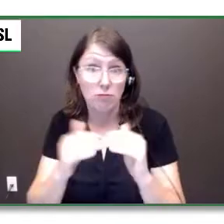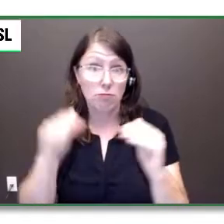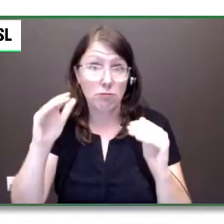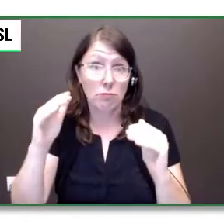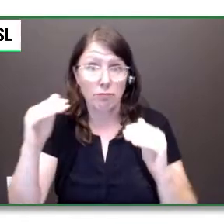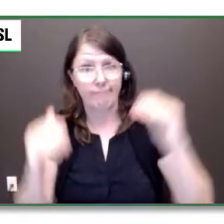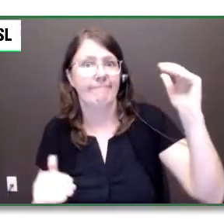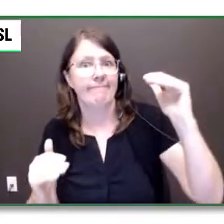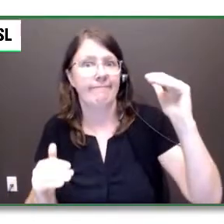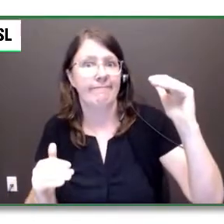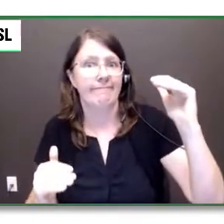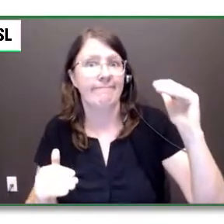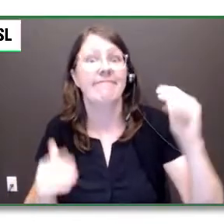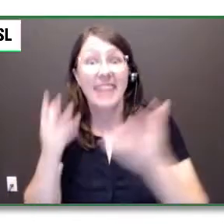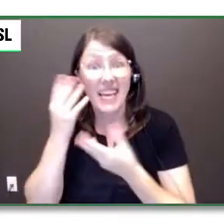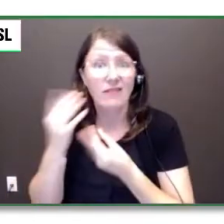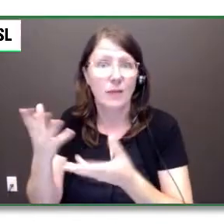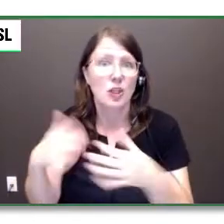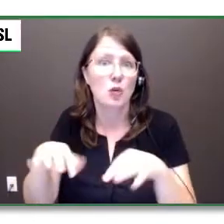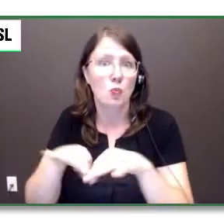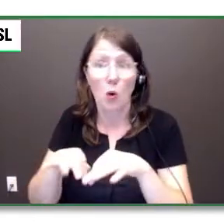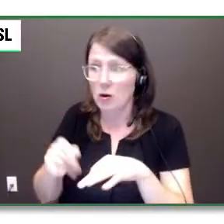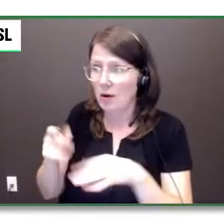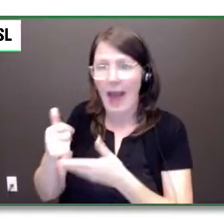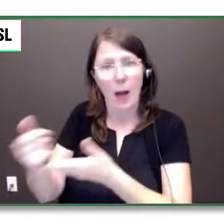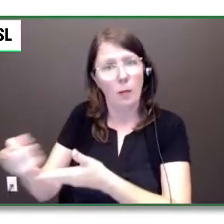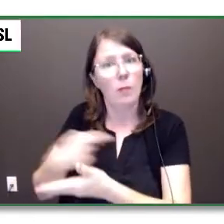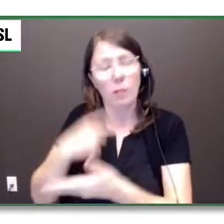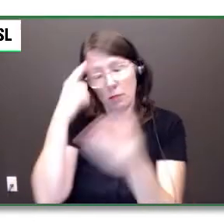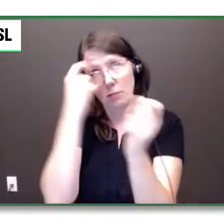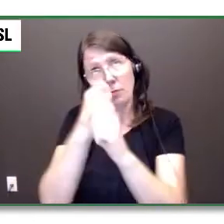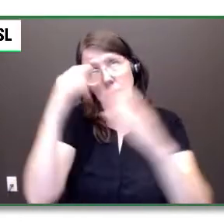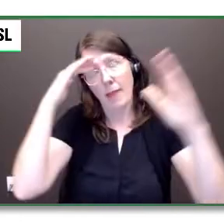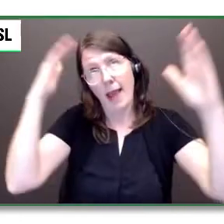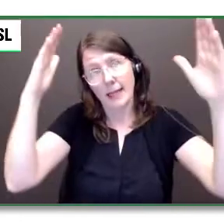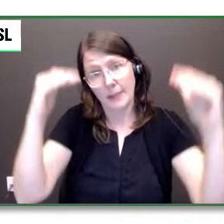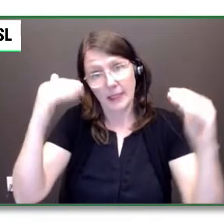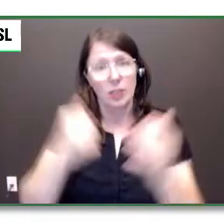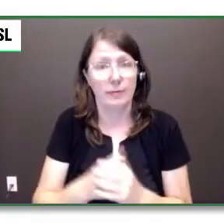And in step three is - will I enjoy the visit? So what will the experience be